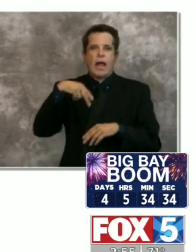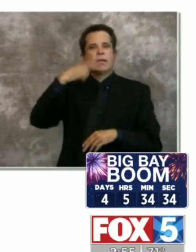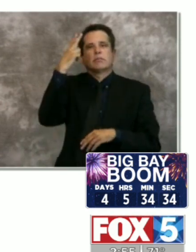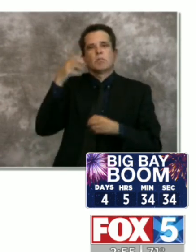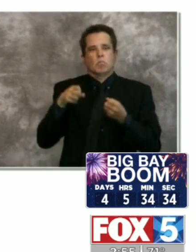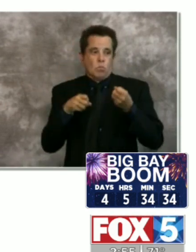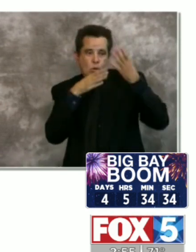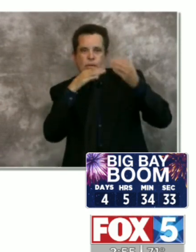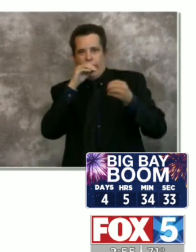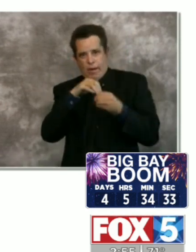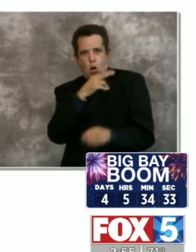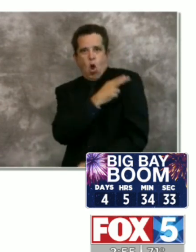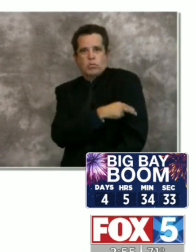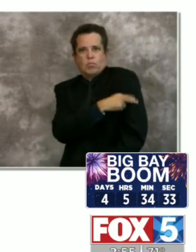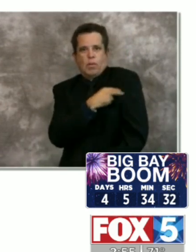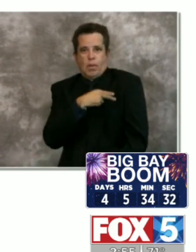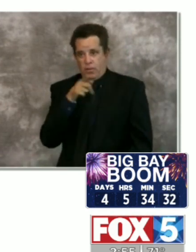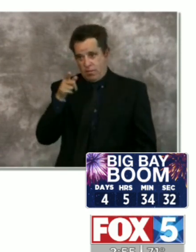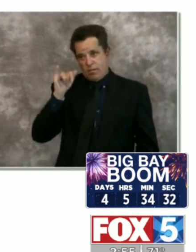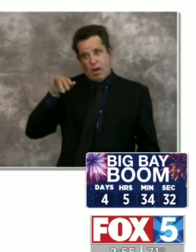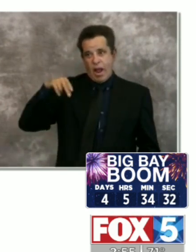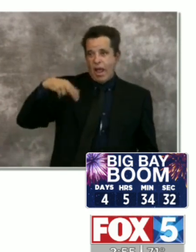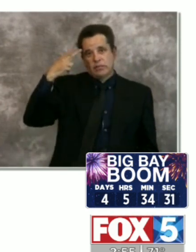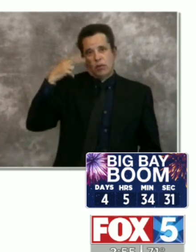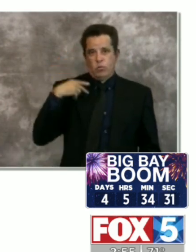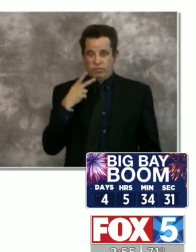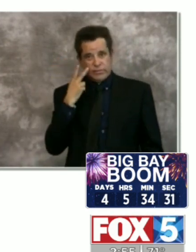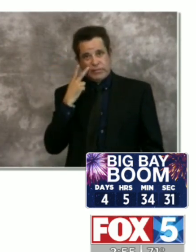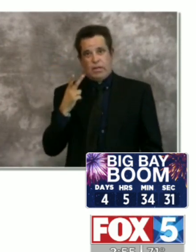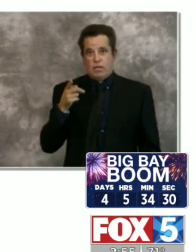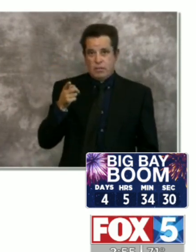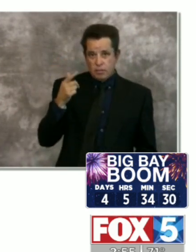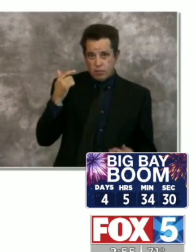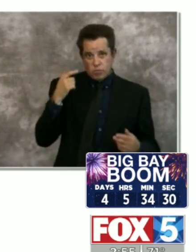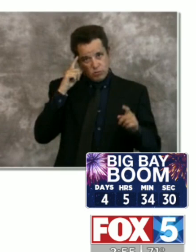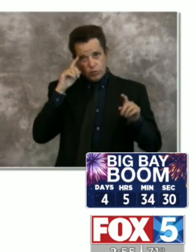A GREAT CONCERN. NEXT YOU WILL BE SOMETHING UP AND IT'S CAUSING CONCERN WHICH IS THE SINGLE HIGHEST AND COVID-RELATED HOSPITAL